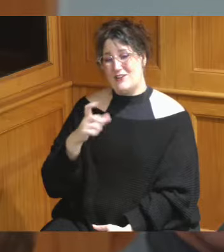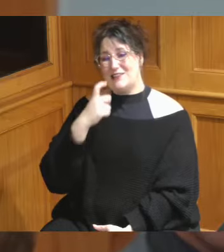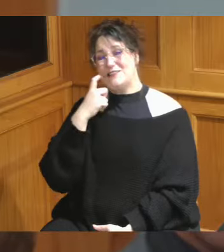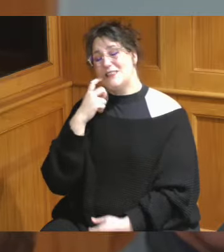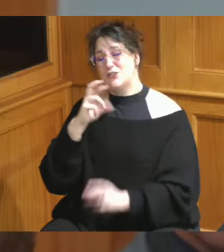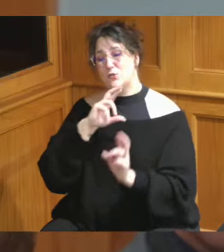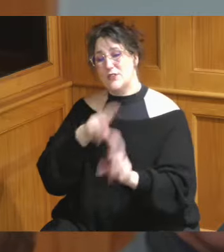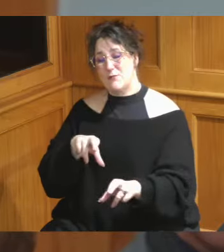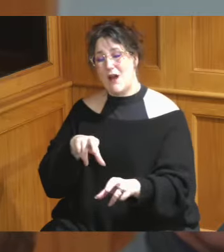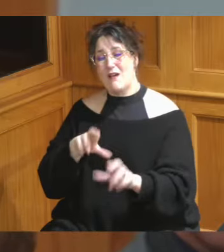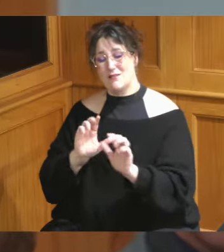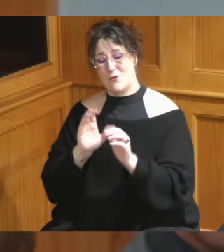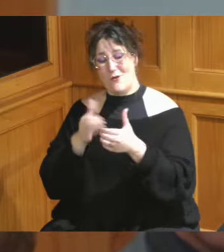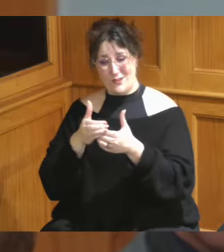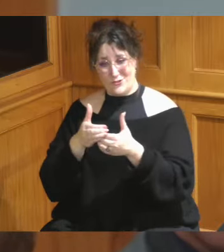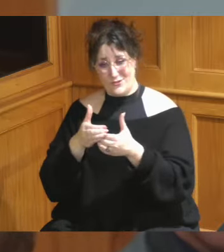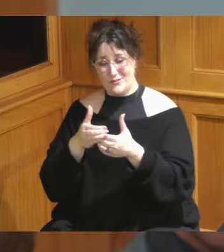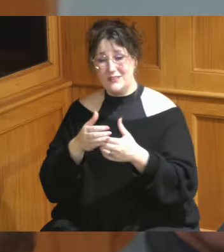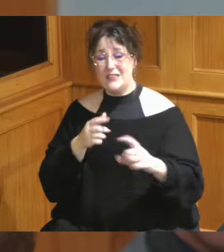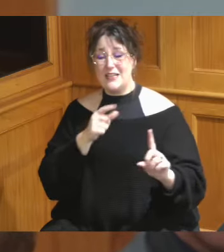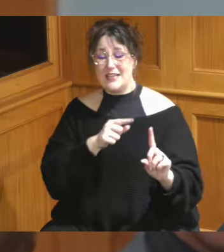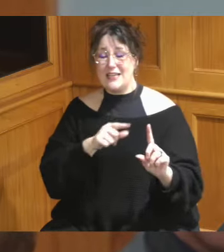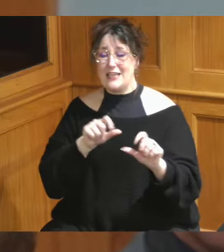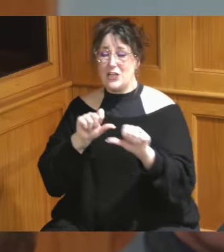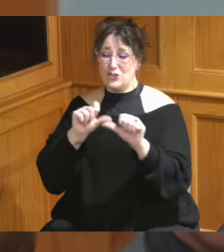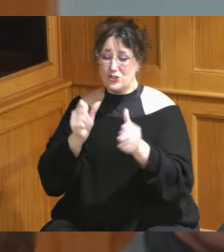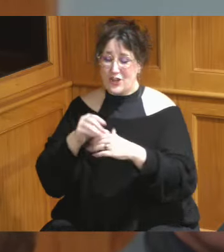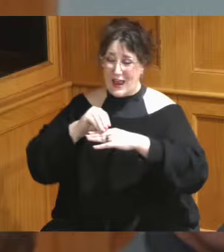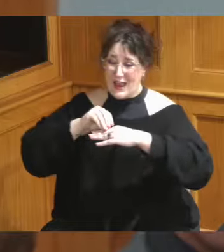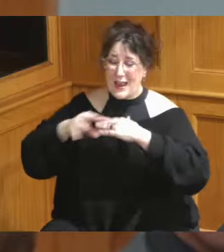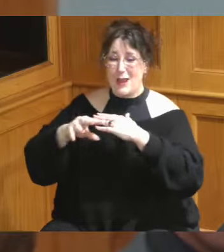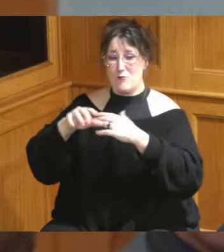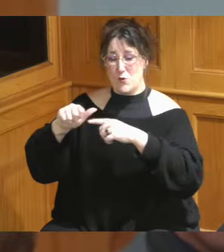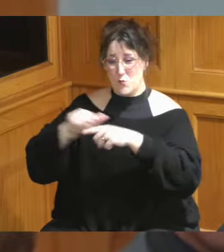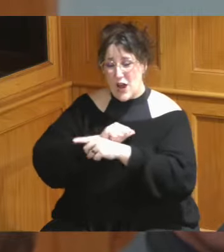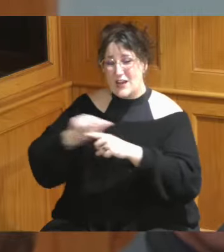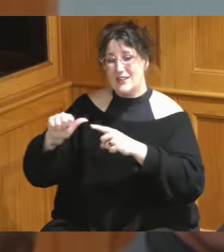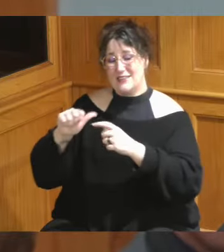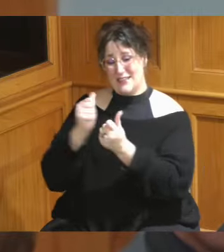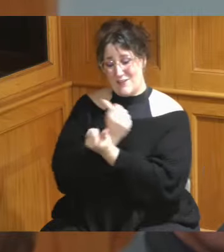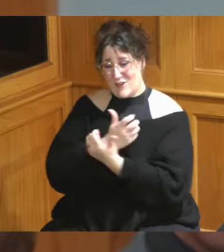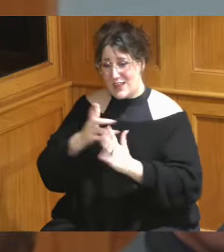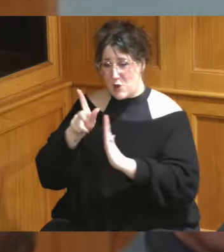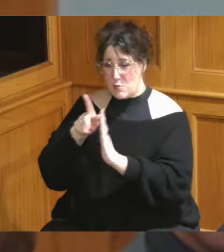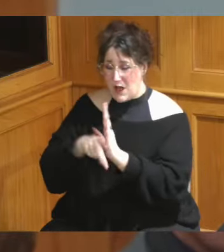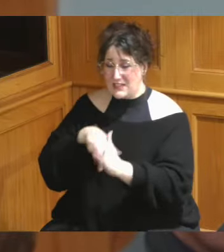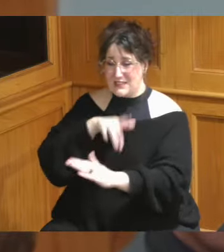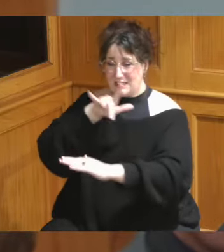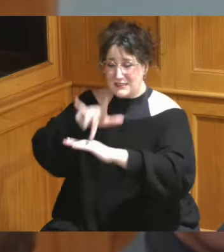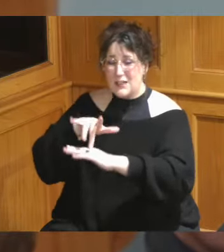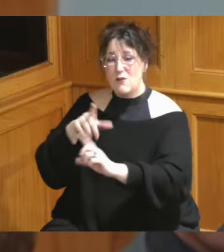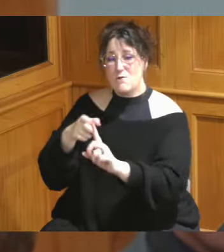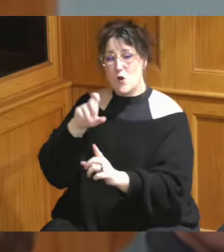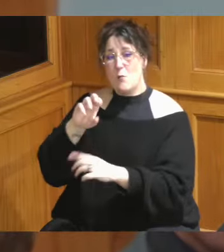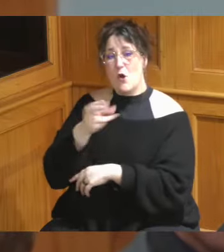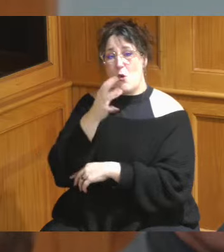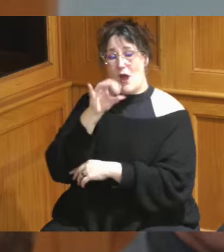Response Coalition where he shaped practice and policy on everything from Ohio Jail standards